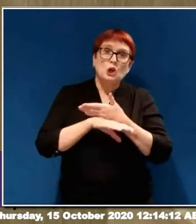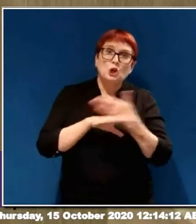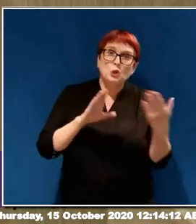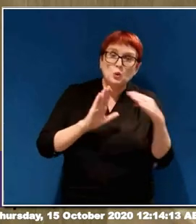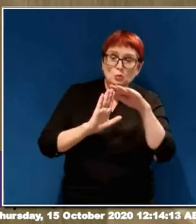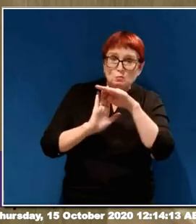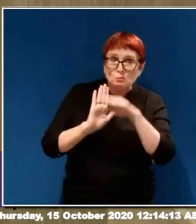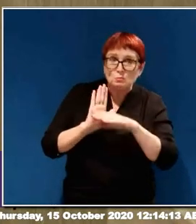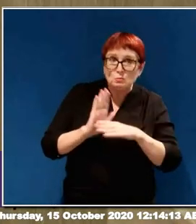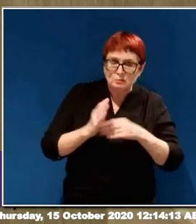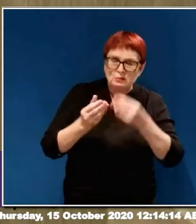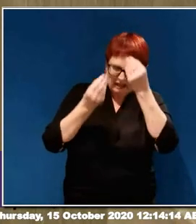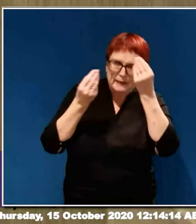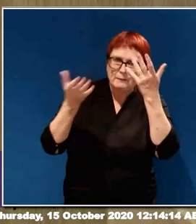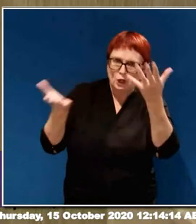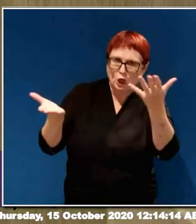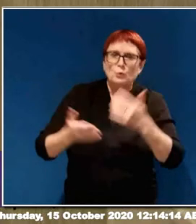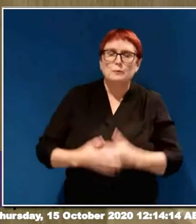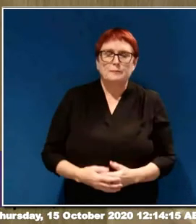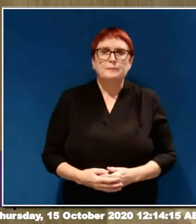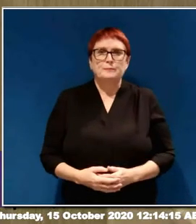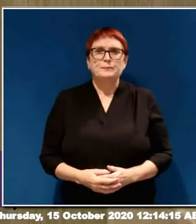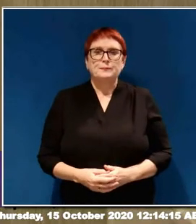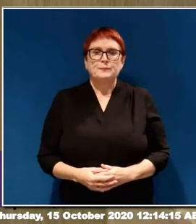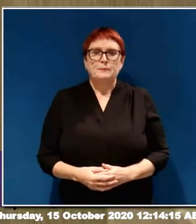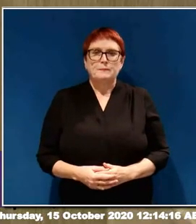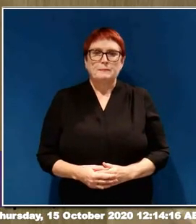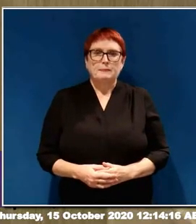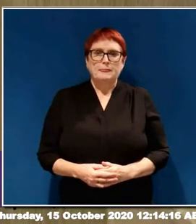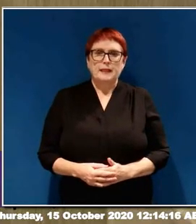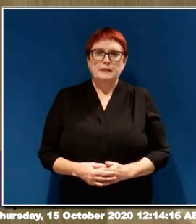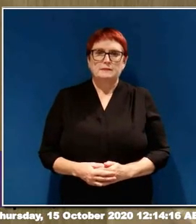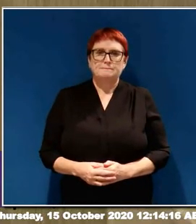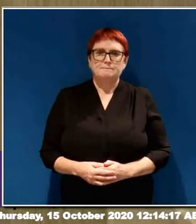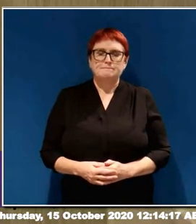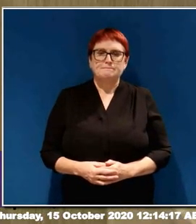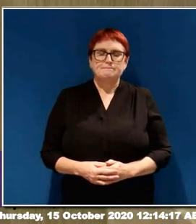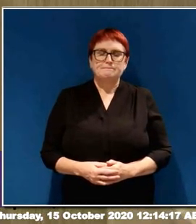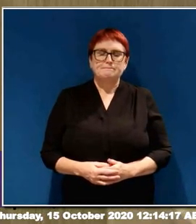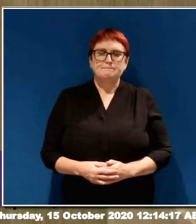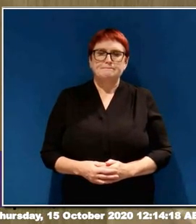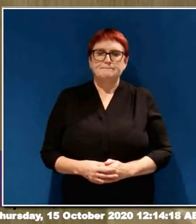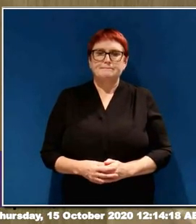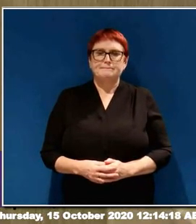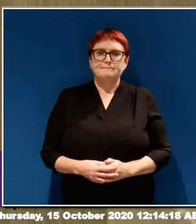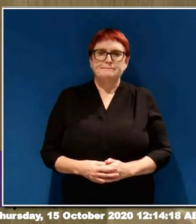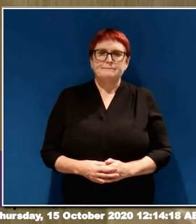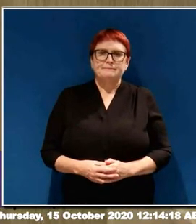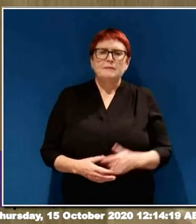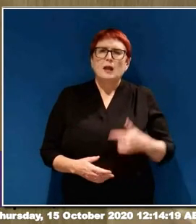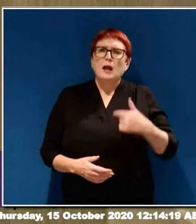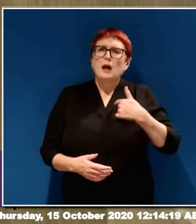So I do recall that we did put that into our very first email.